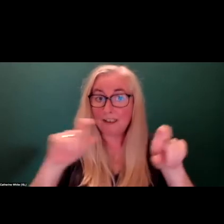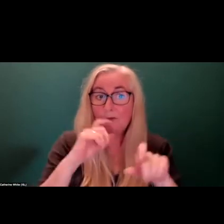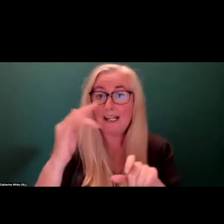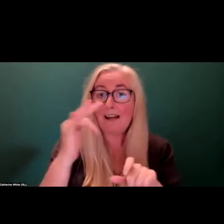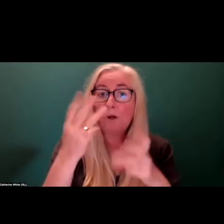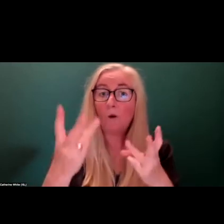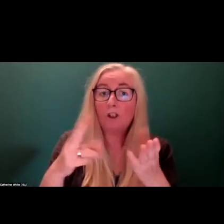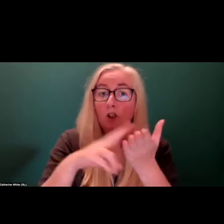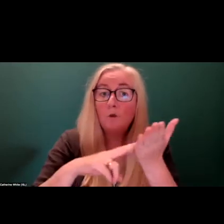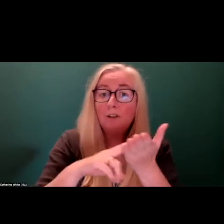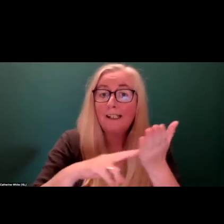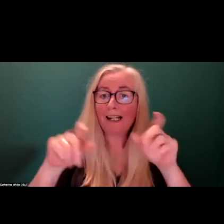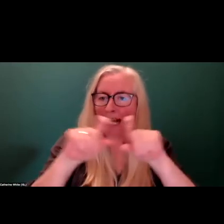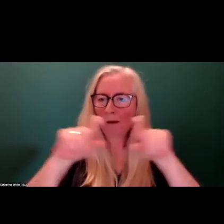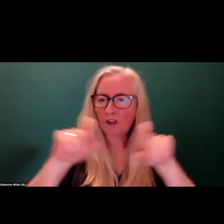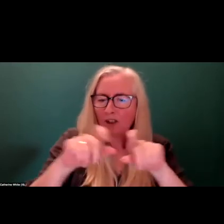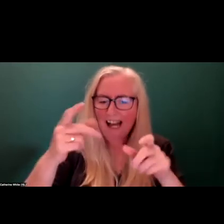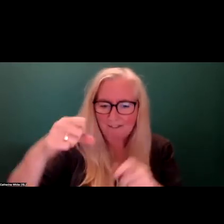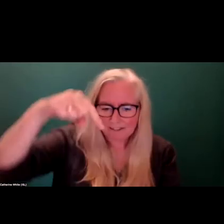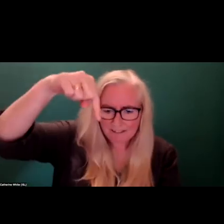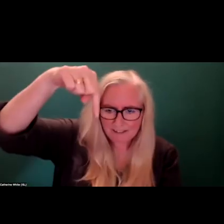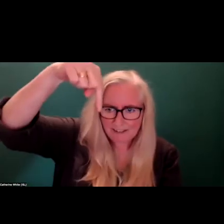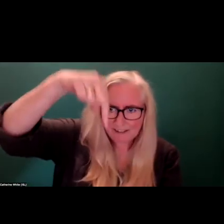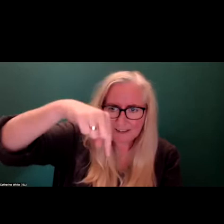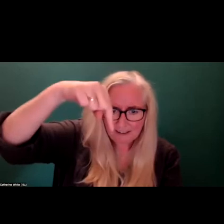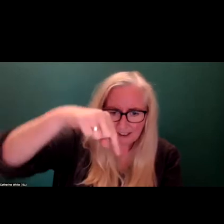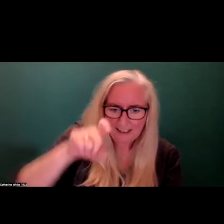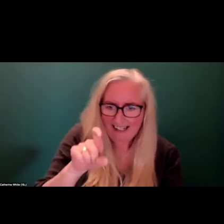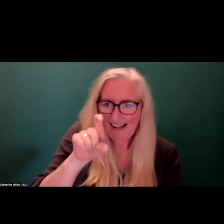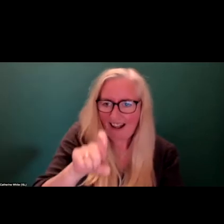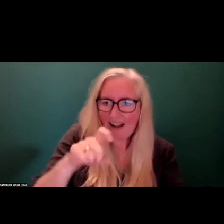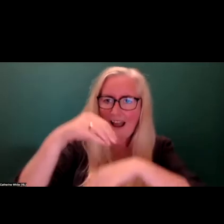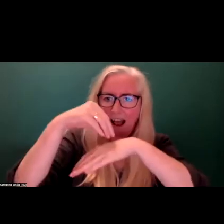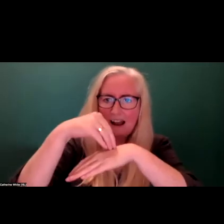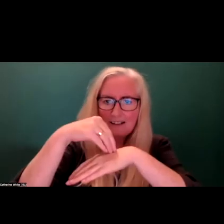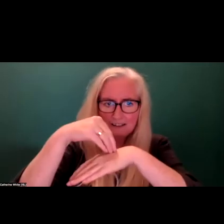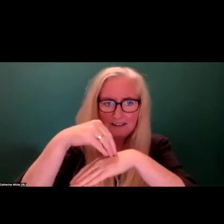So if you'd like to use the closed captions, you should have a button at the bottom of your screen to turn that on.